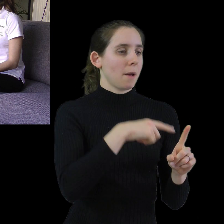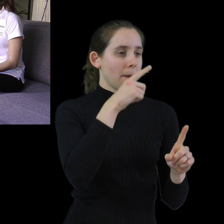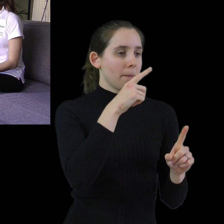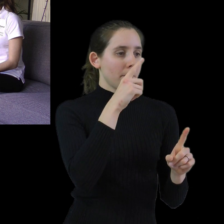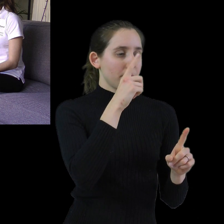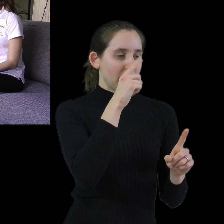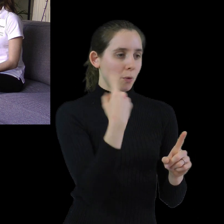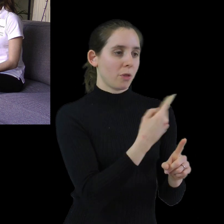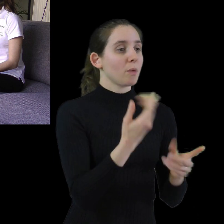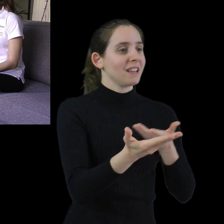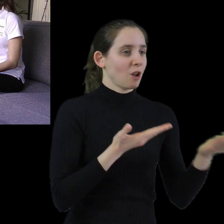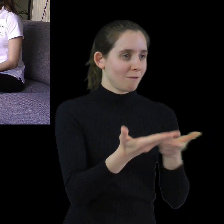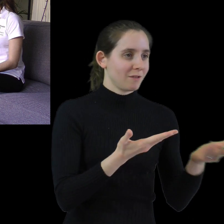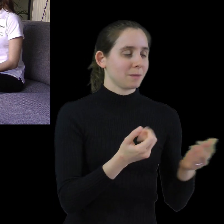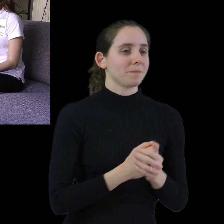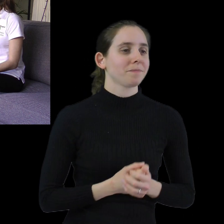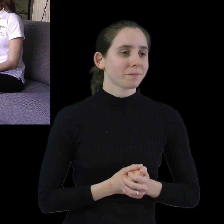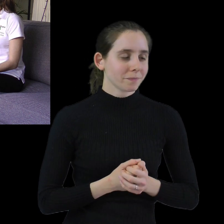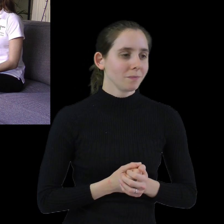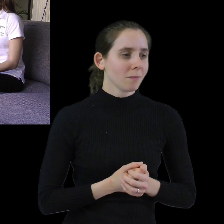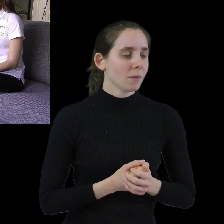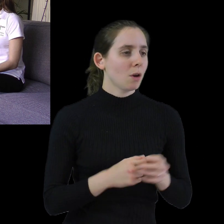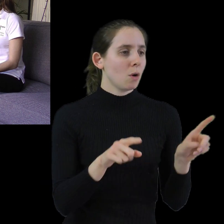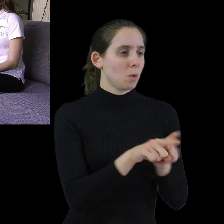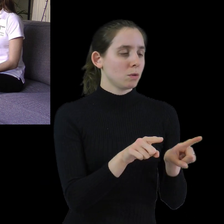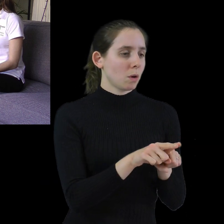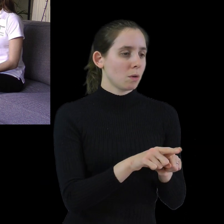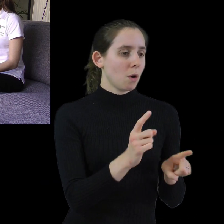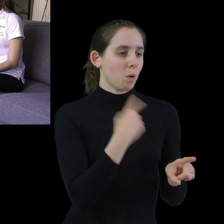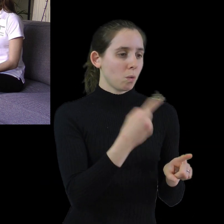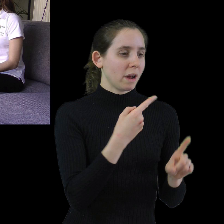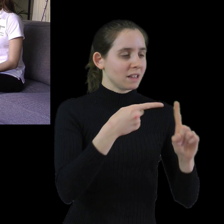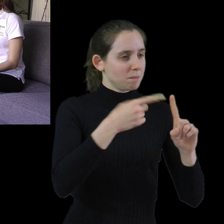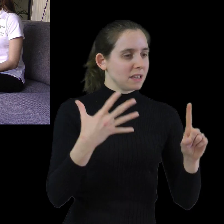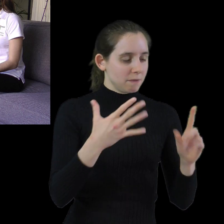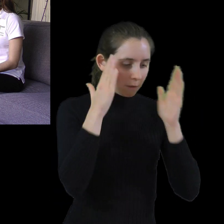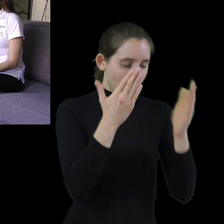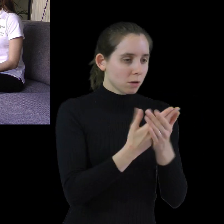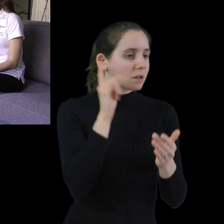that we that we're catering for. Kimberley: Excellent. Wayne: And I guess we're, specifically with the hearing impaired, is connecting with people